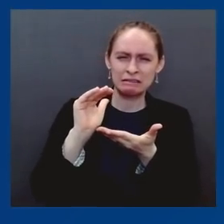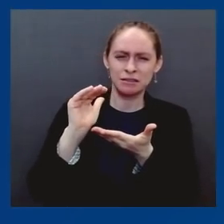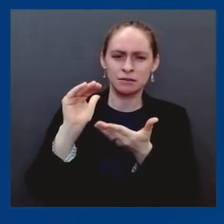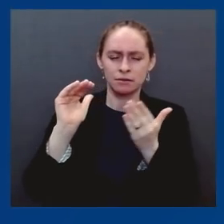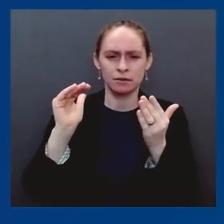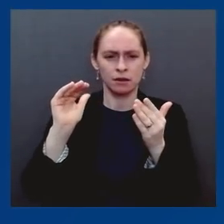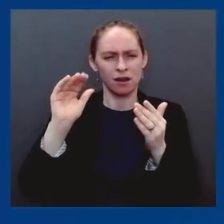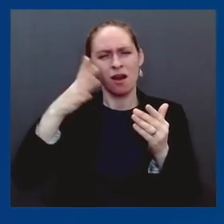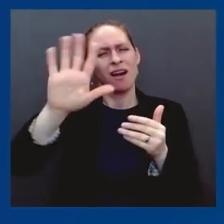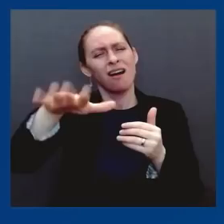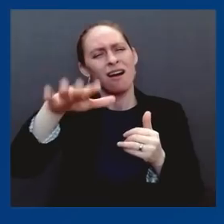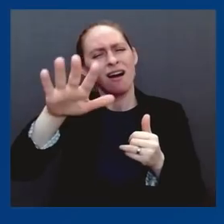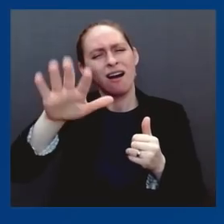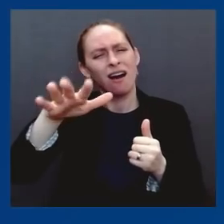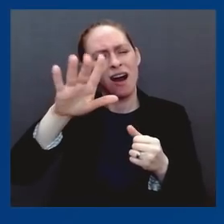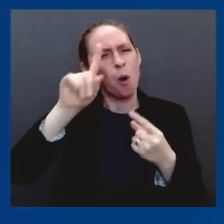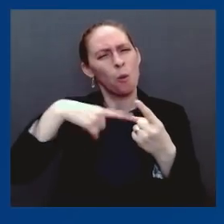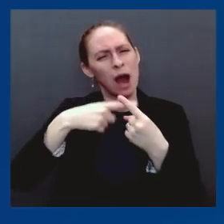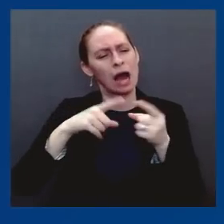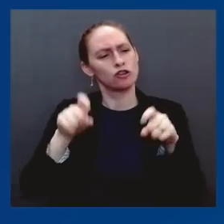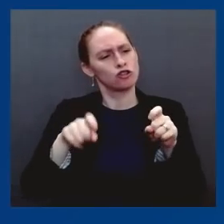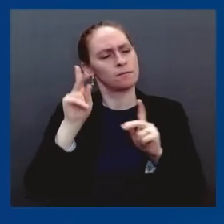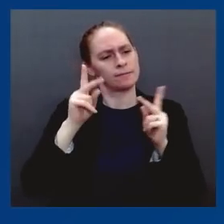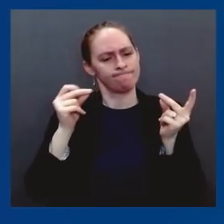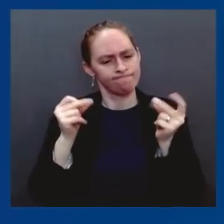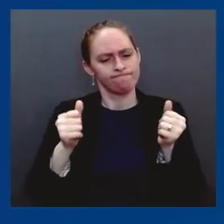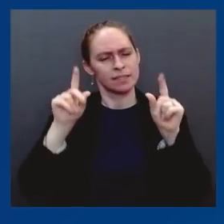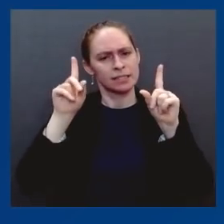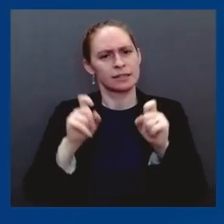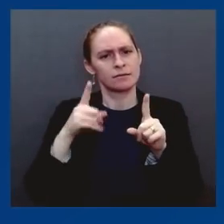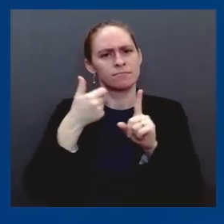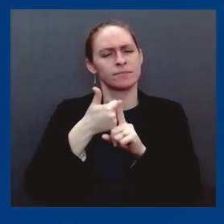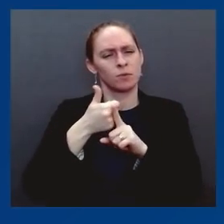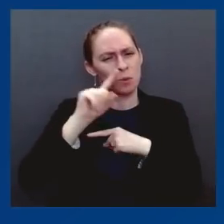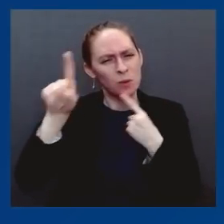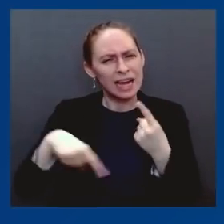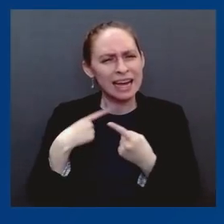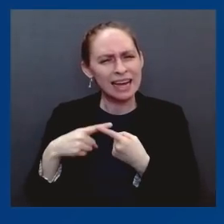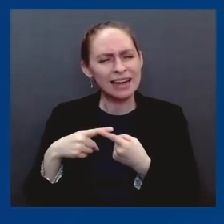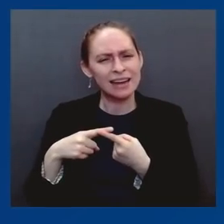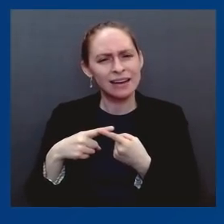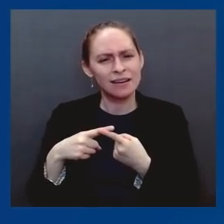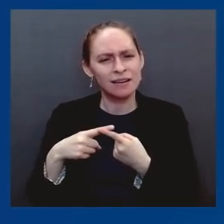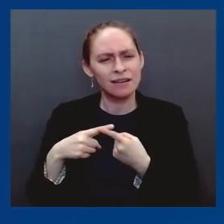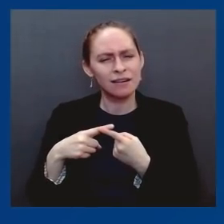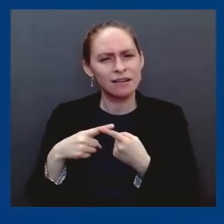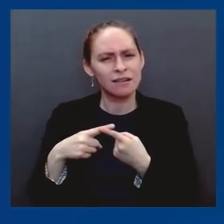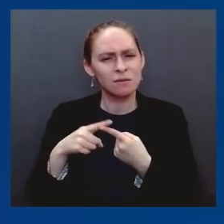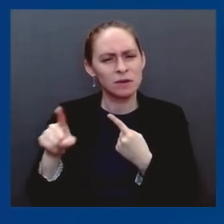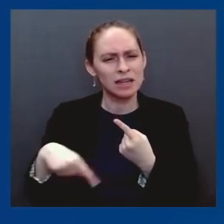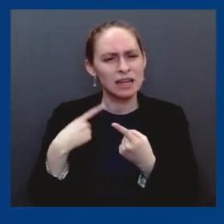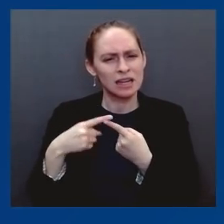or can you give a number for how accurate they are up against Omicron? And lastly, Jeff, if you have new numbers